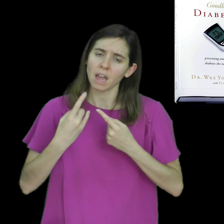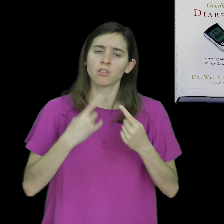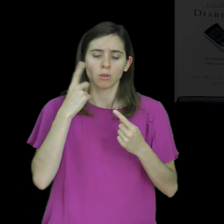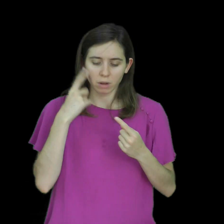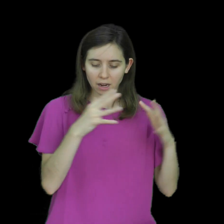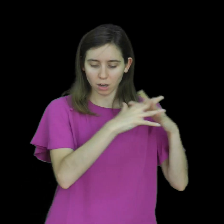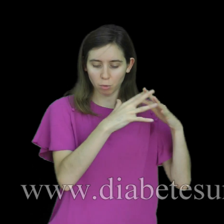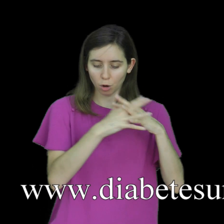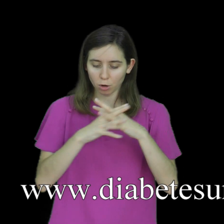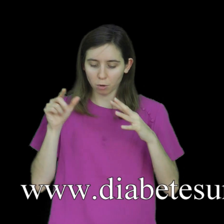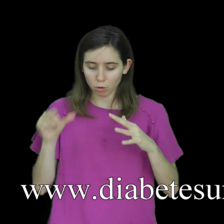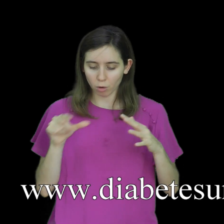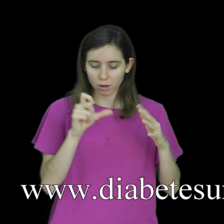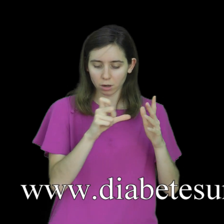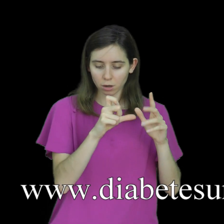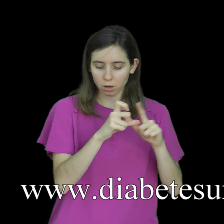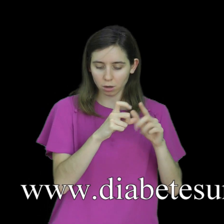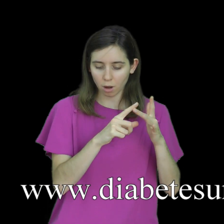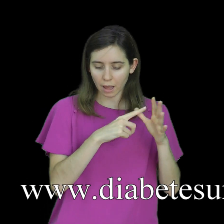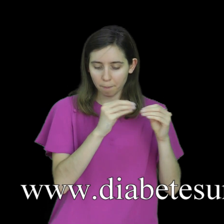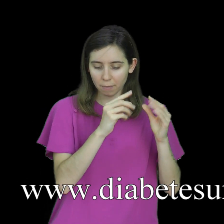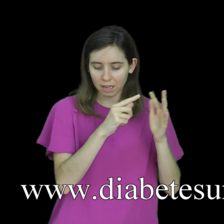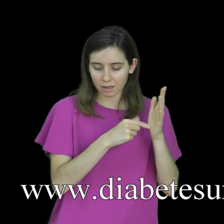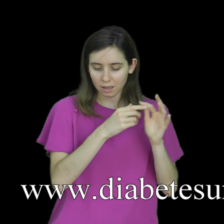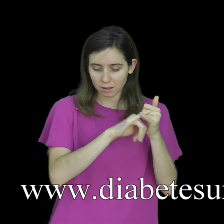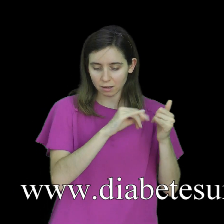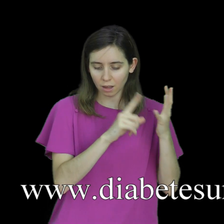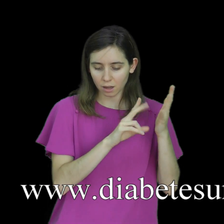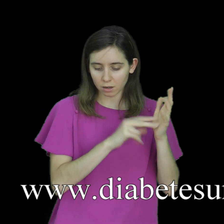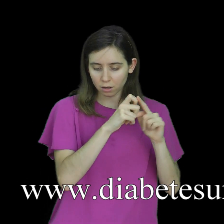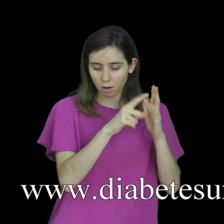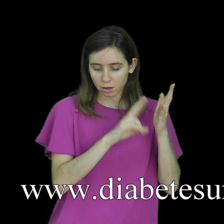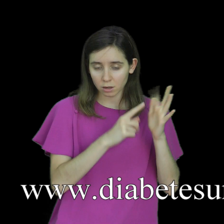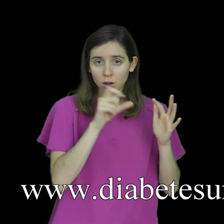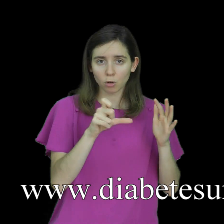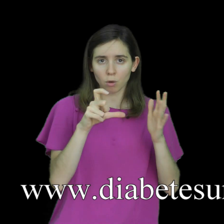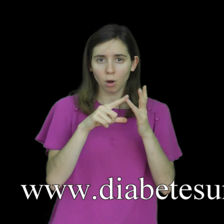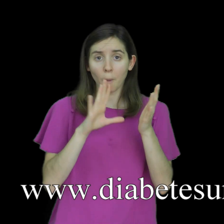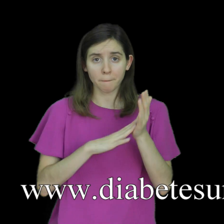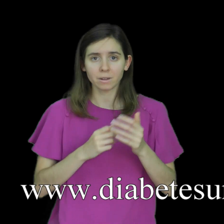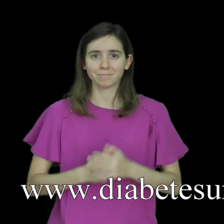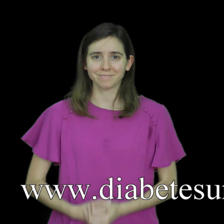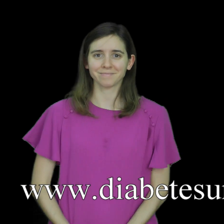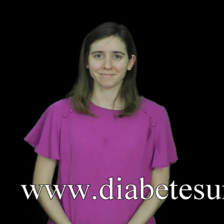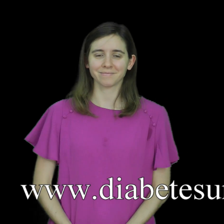visit www.diabetesundone.com